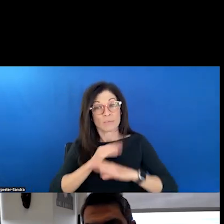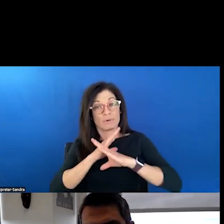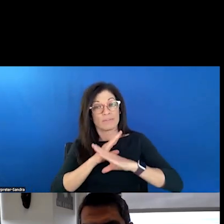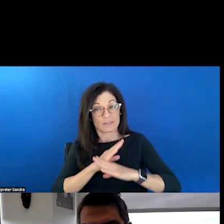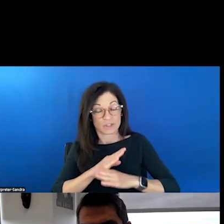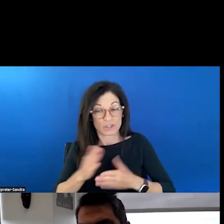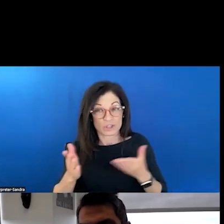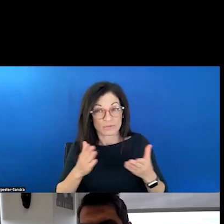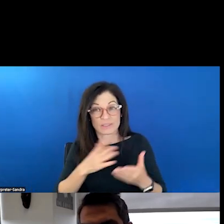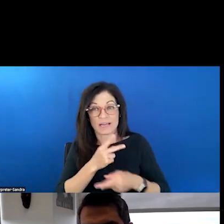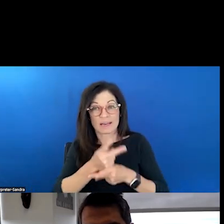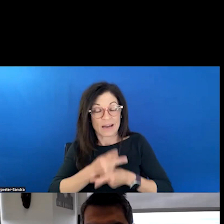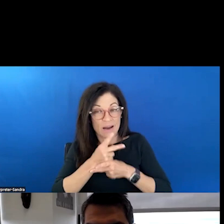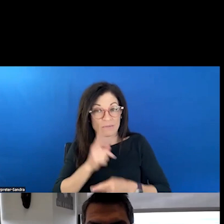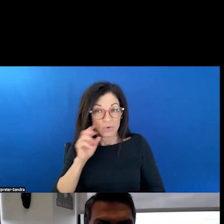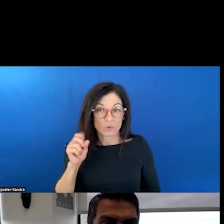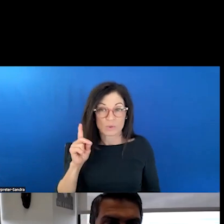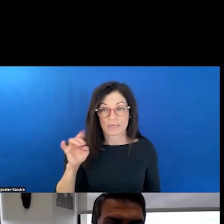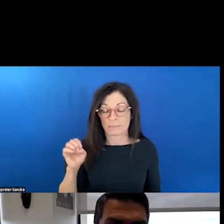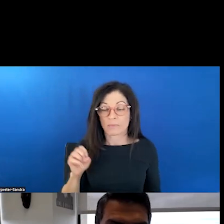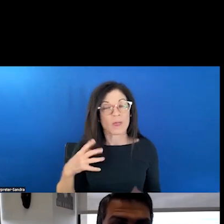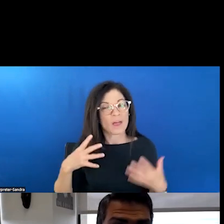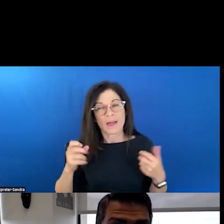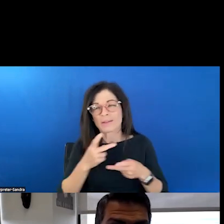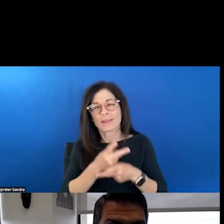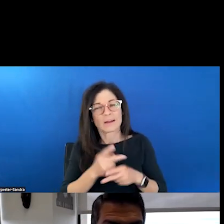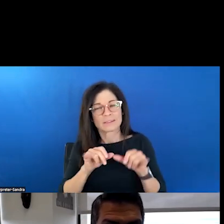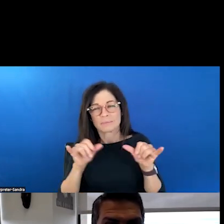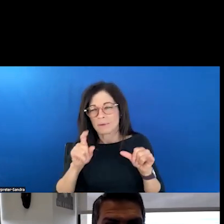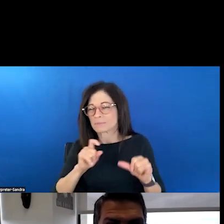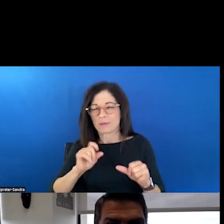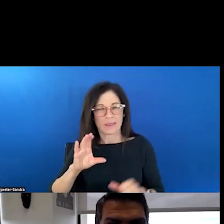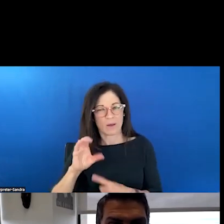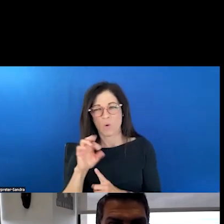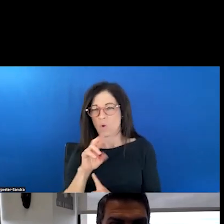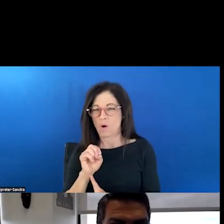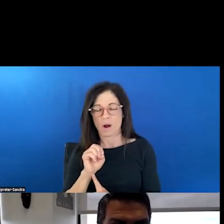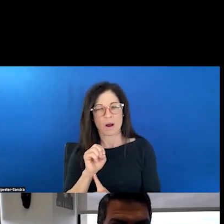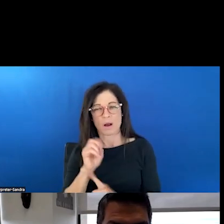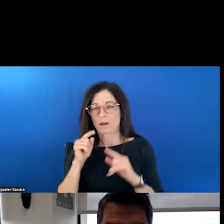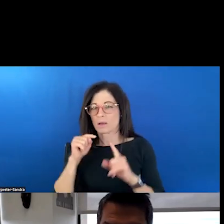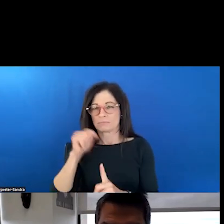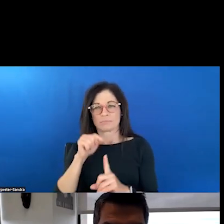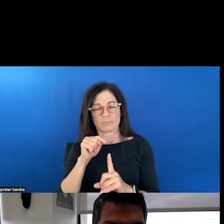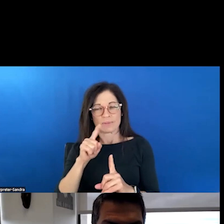AND CARE. THE HEALTHCARE SYSTEM HAS TO BE THE CORE. WE HAVE TO HAVE A PARTNERSHIP WITH A HEALTH DARE SYSTEM NO ORDER